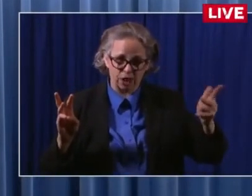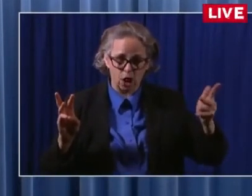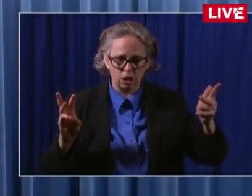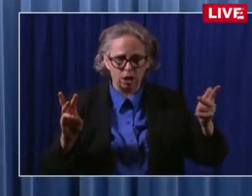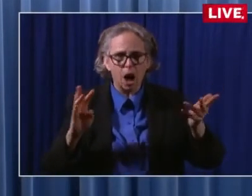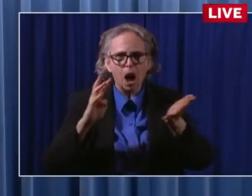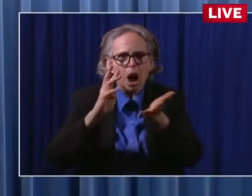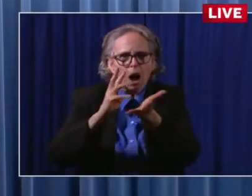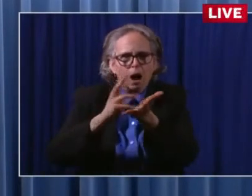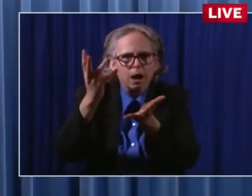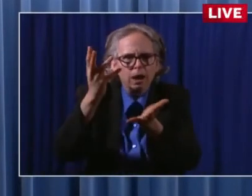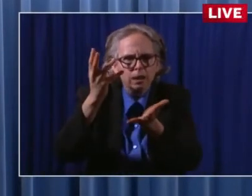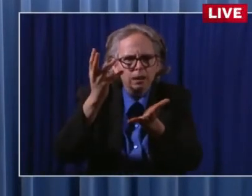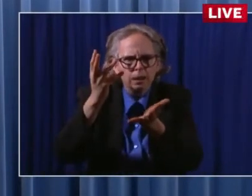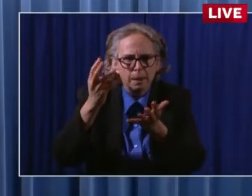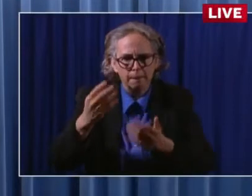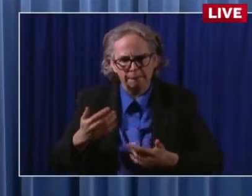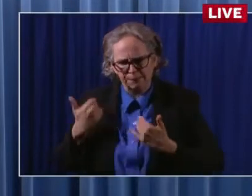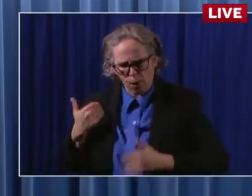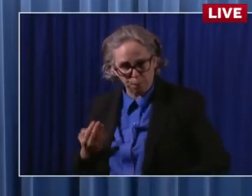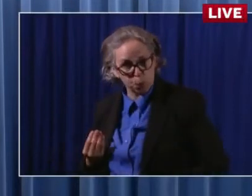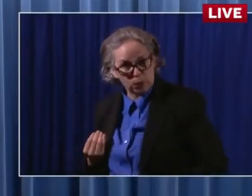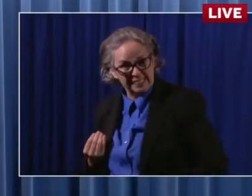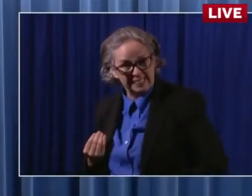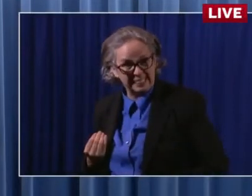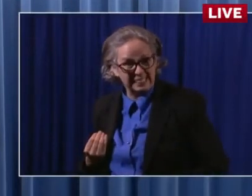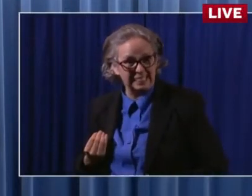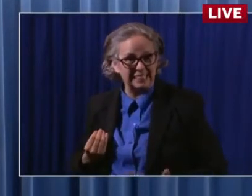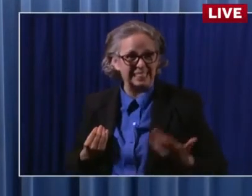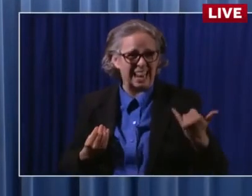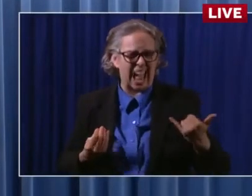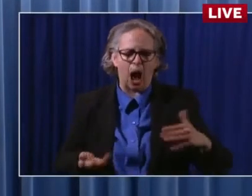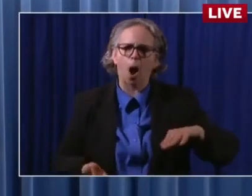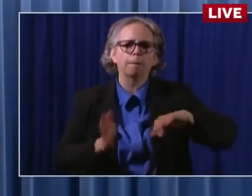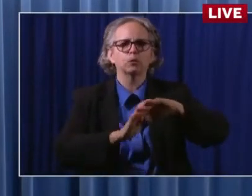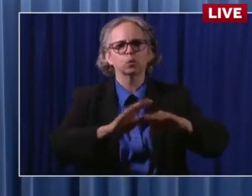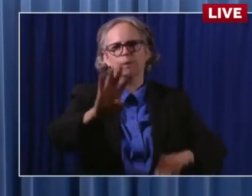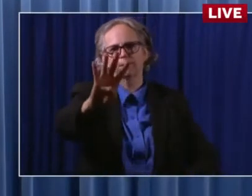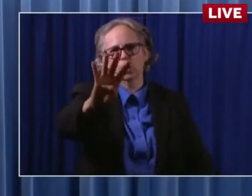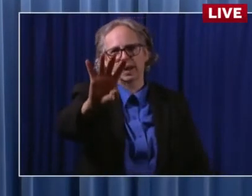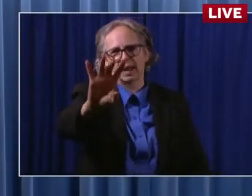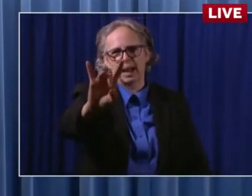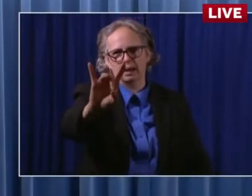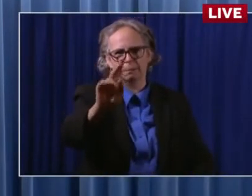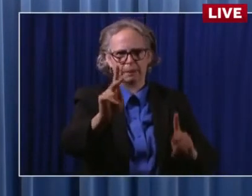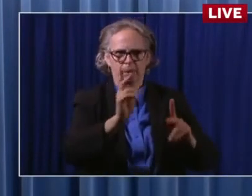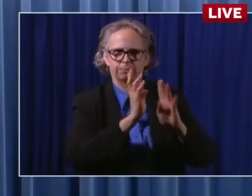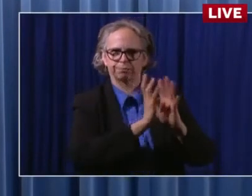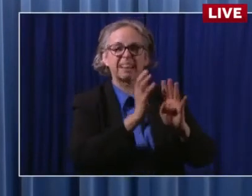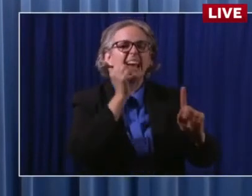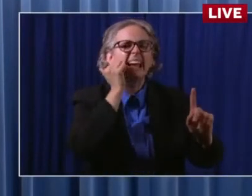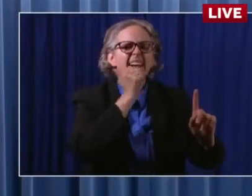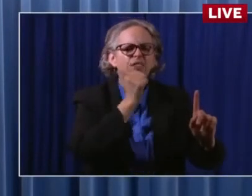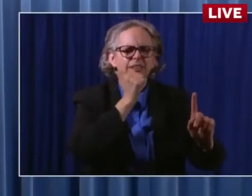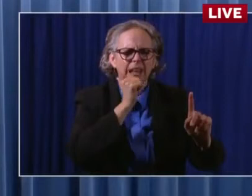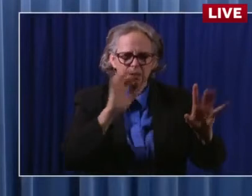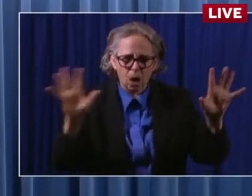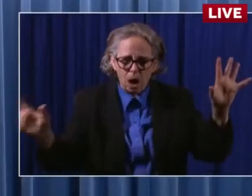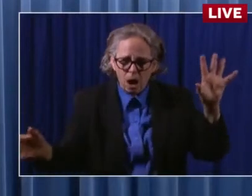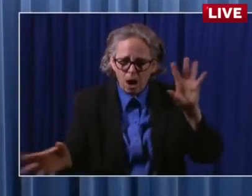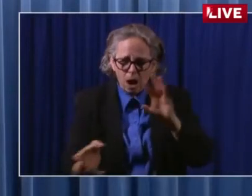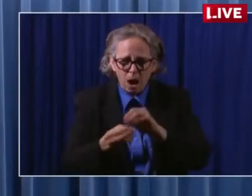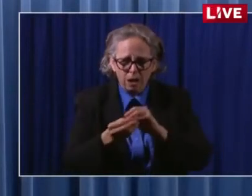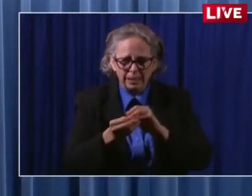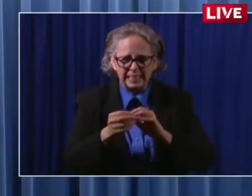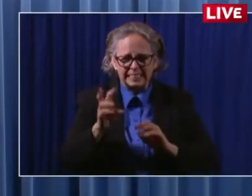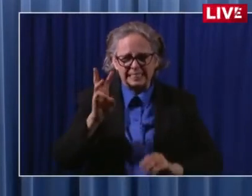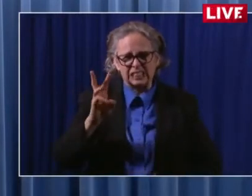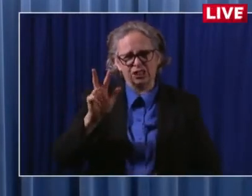FROM JUNE 16 TO JULY 3 COME OUTPATIENT VISITS NEARLY QUADRUPLED, FROM AN AVERAGE OF 14 VISITS PER DAY TO 48.